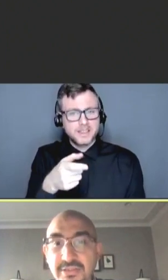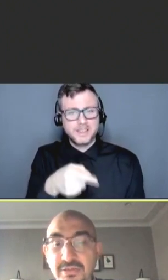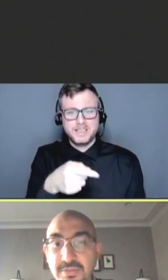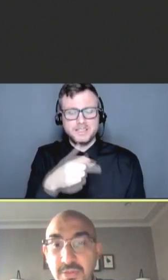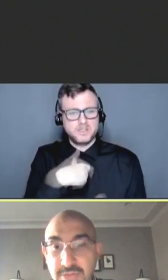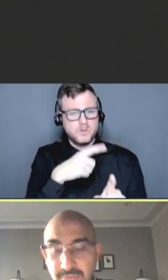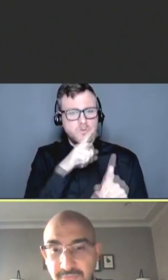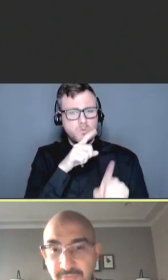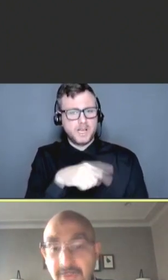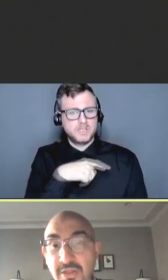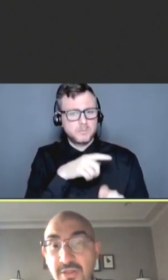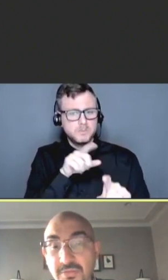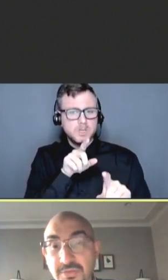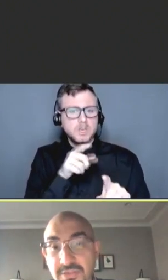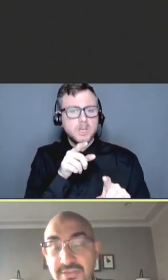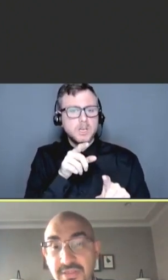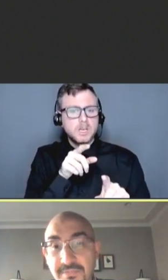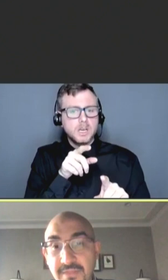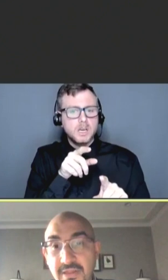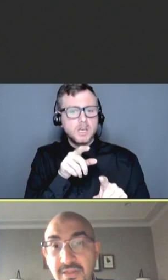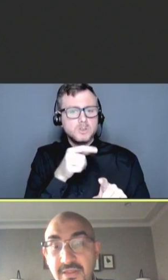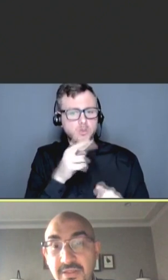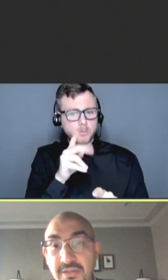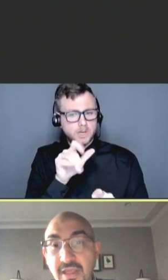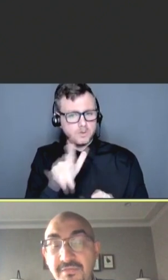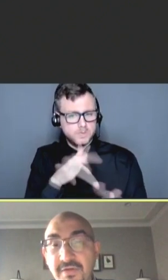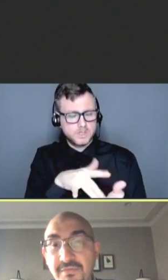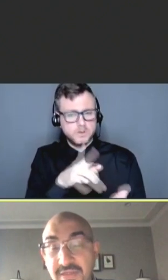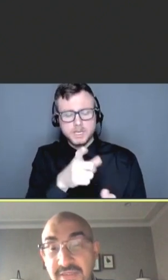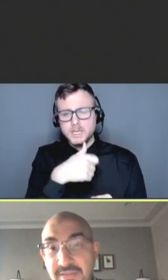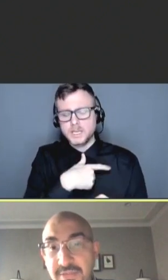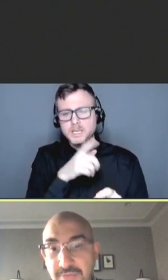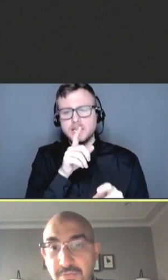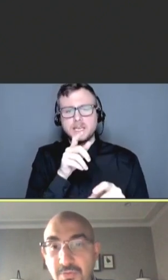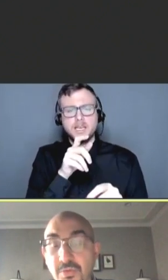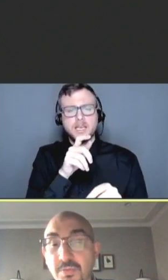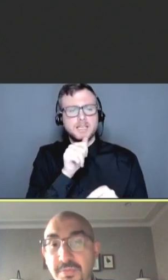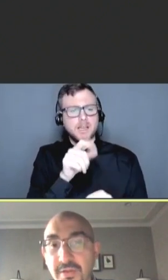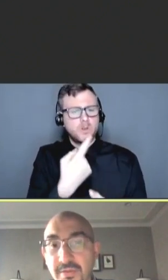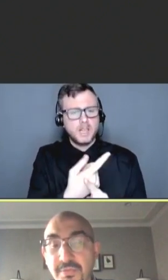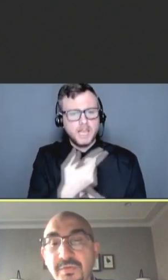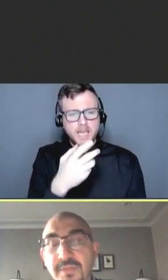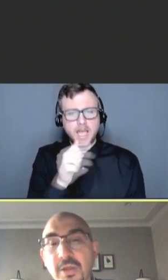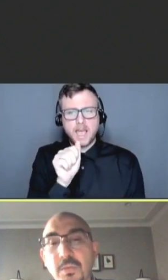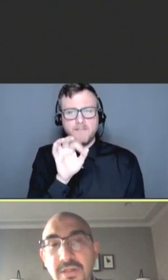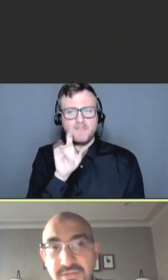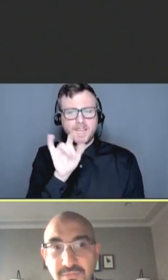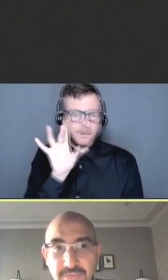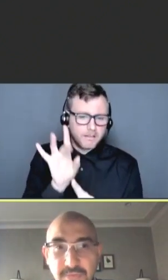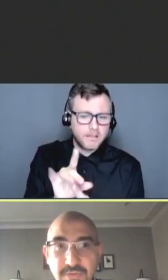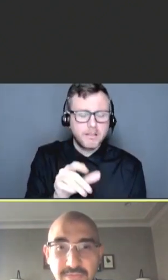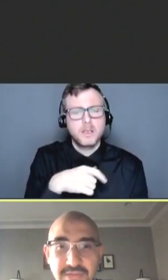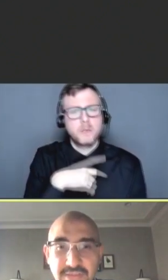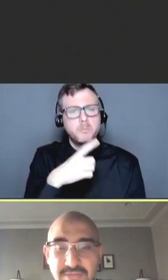responsible for not just affinity material improving the quality of responding B cells,